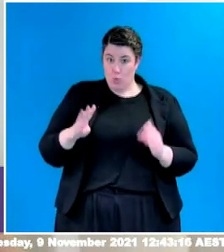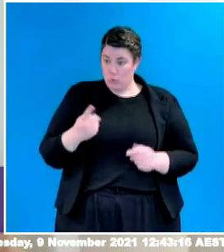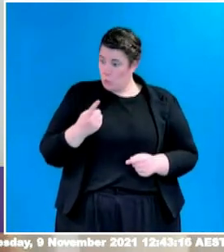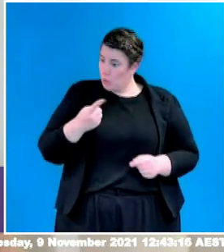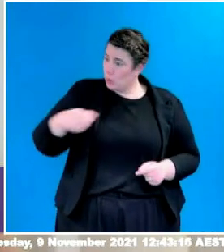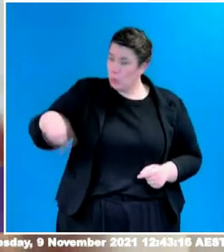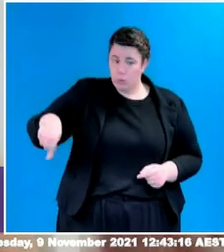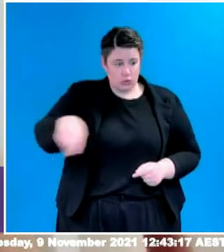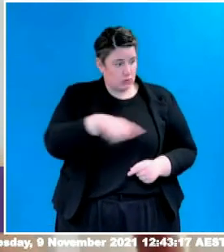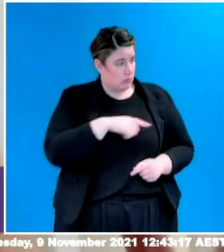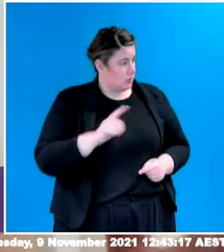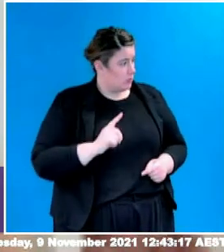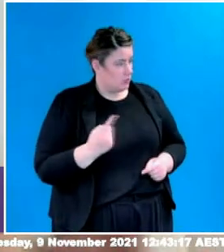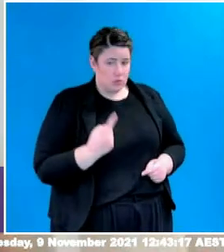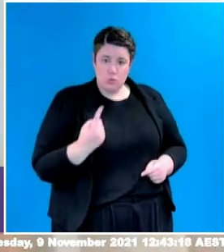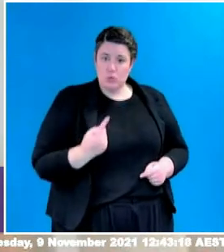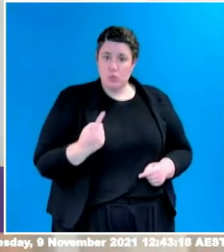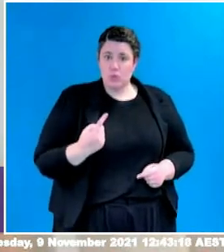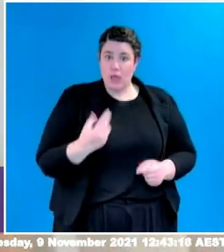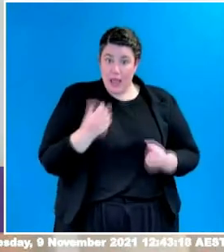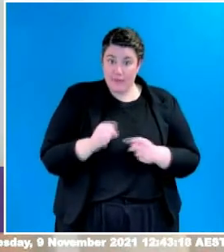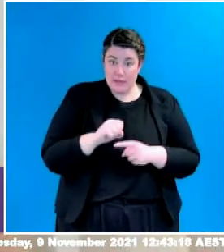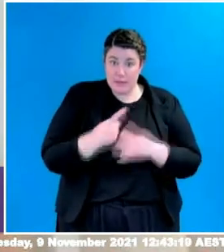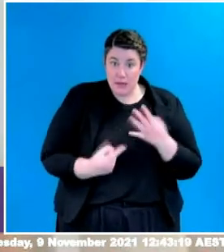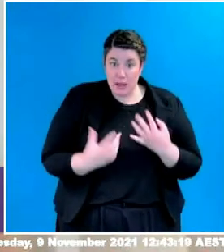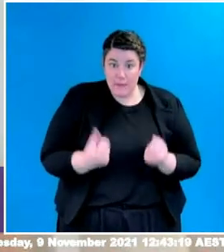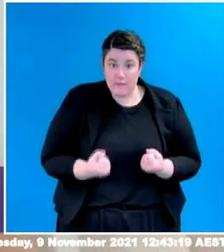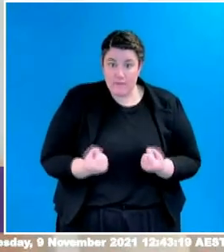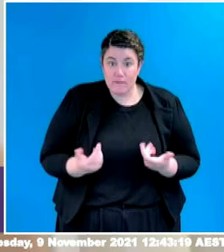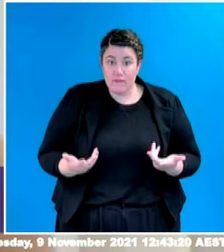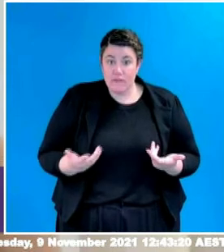In fact, the international benchmarks which hang off the CRPD --- they are not